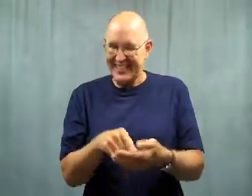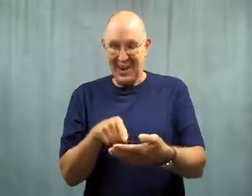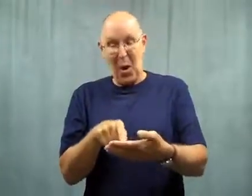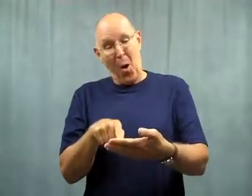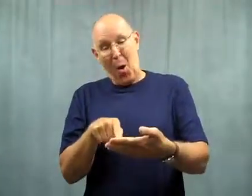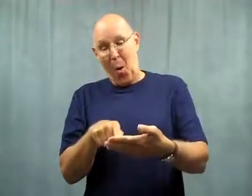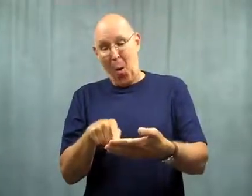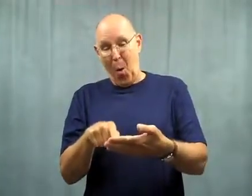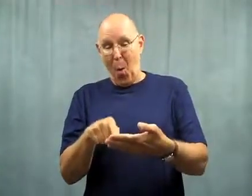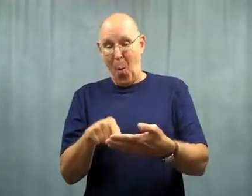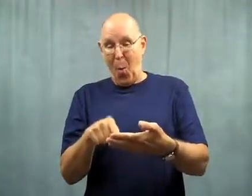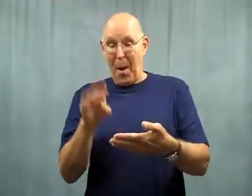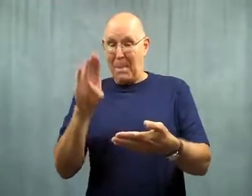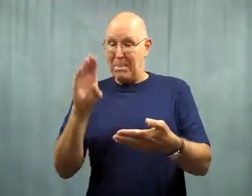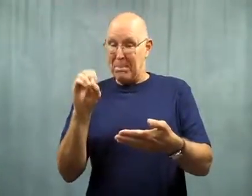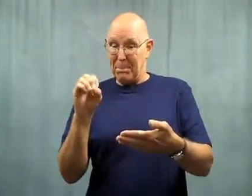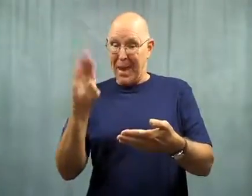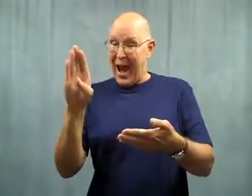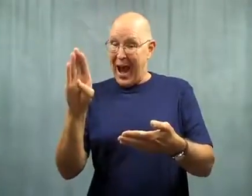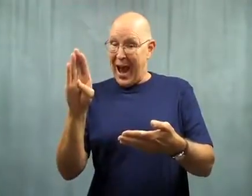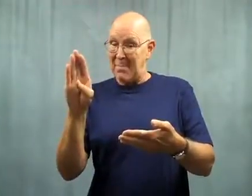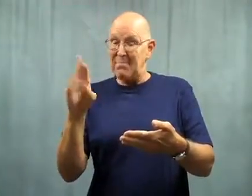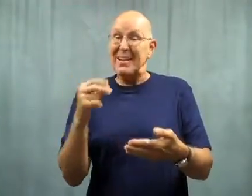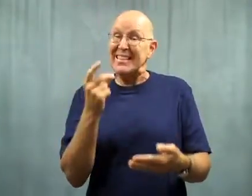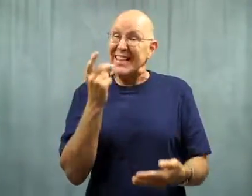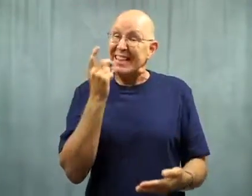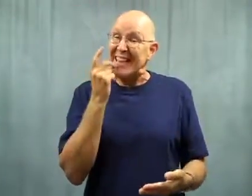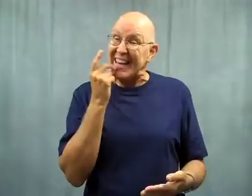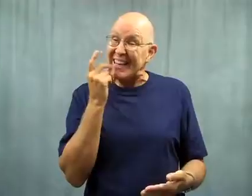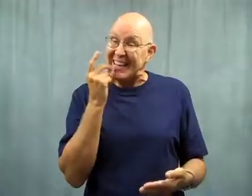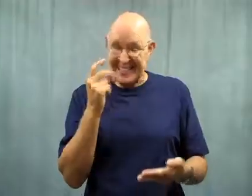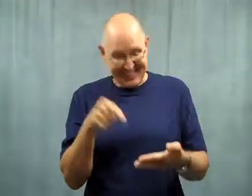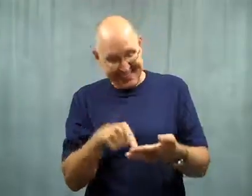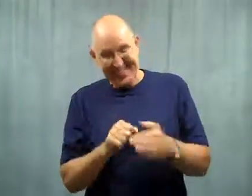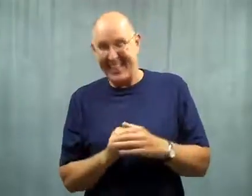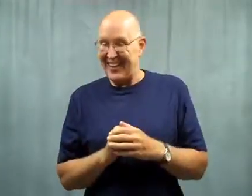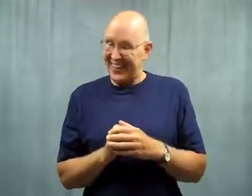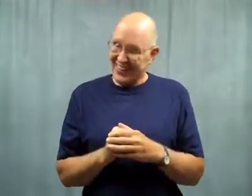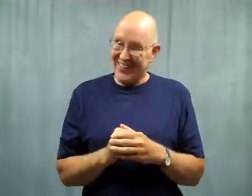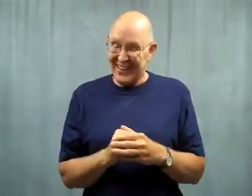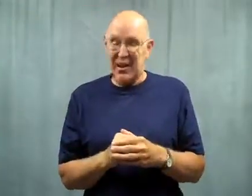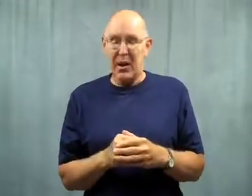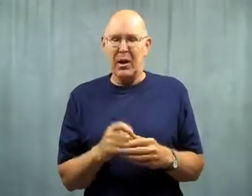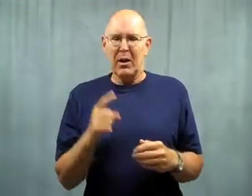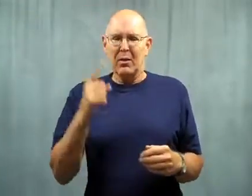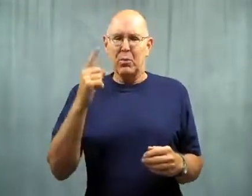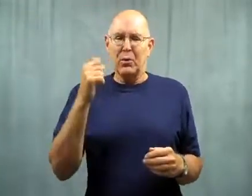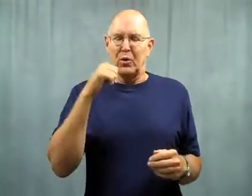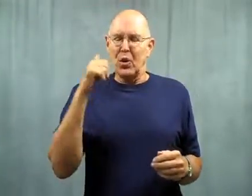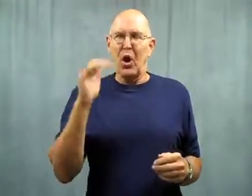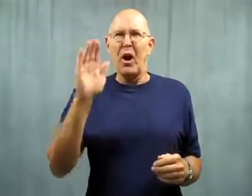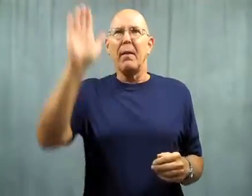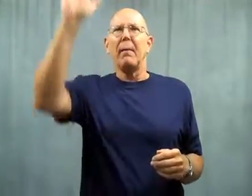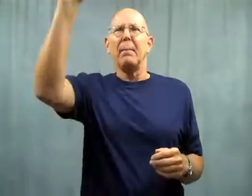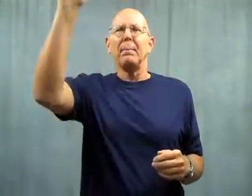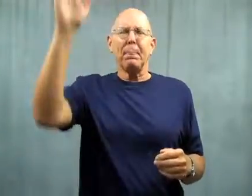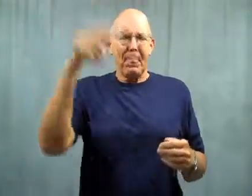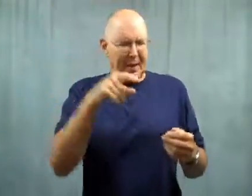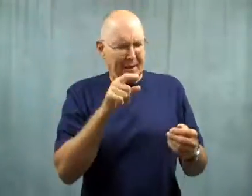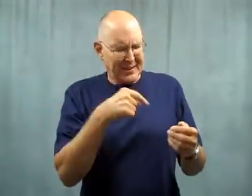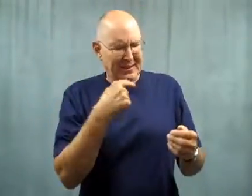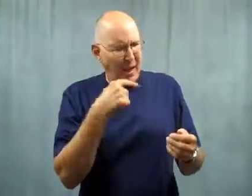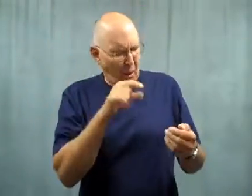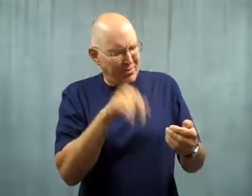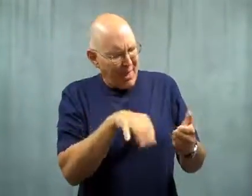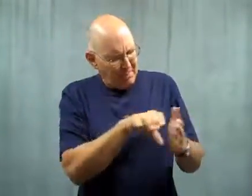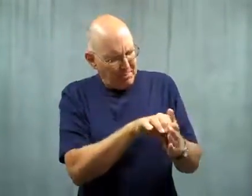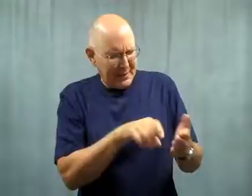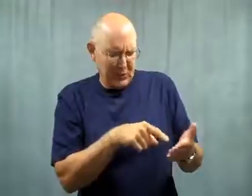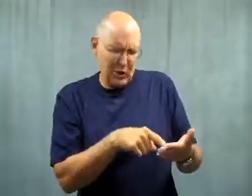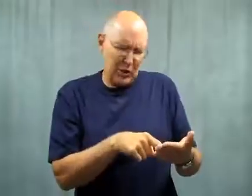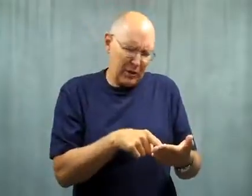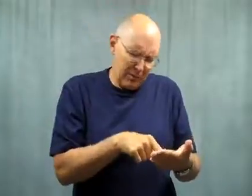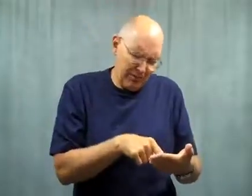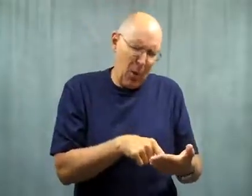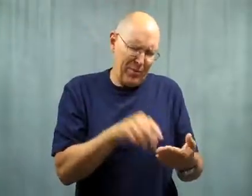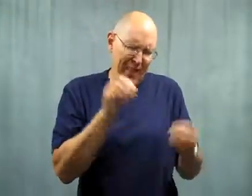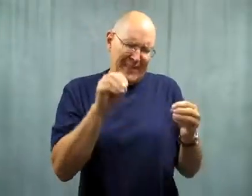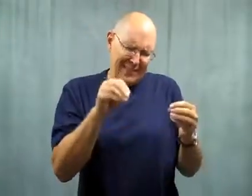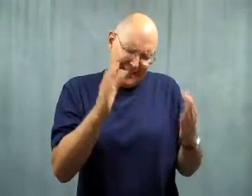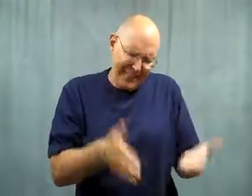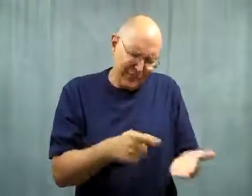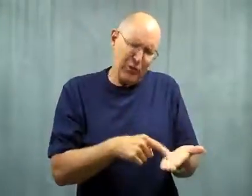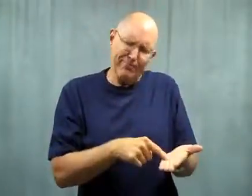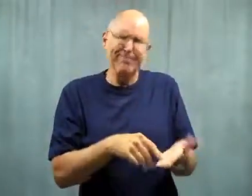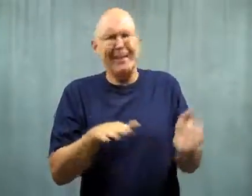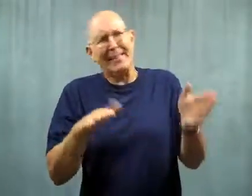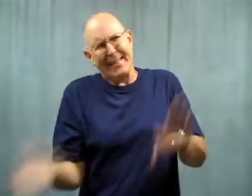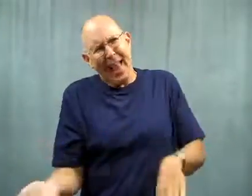And Bob here is a dentist!'"